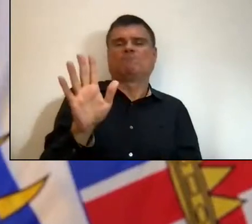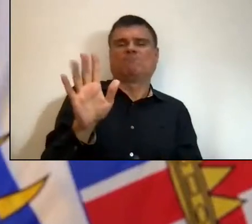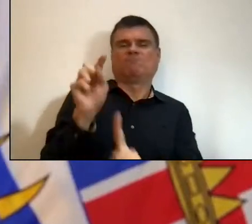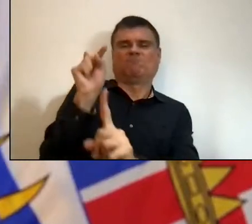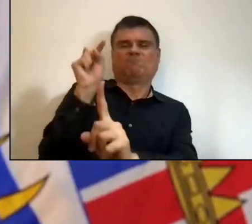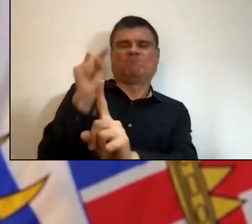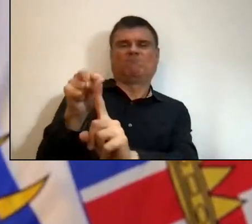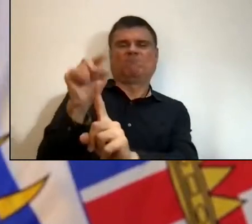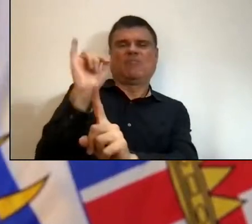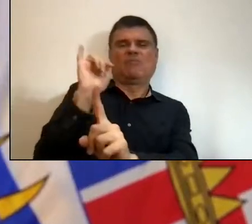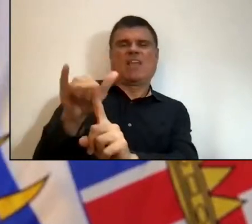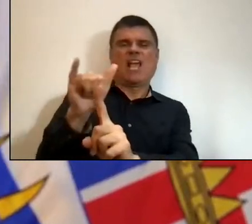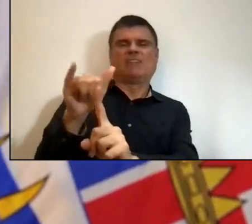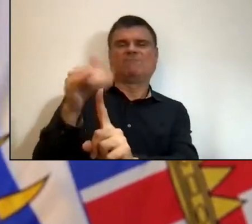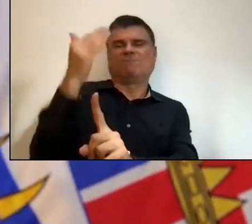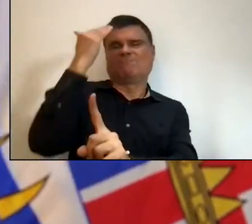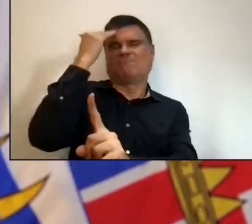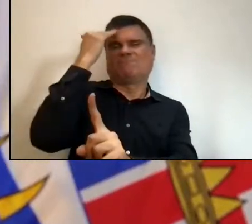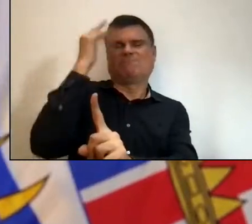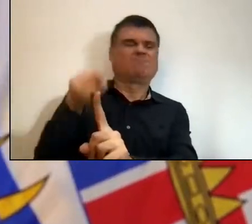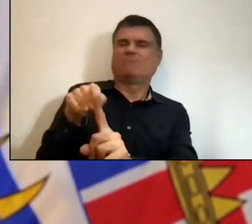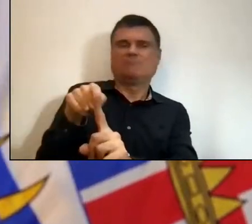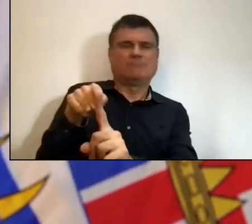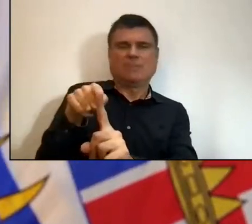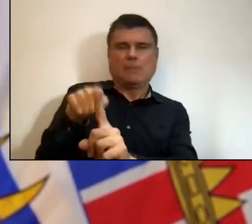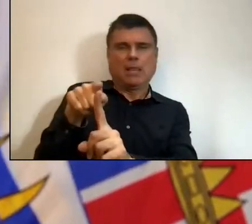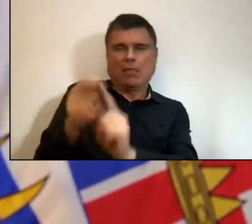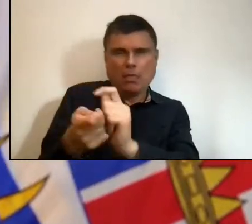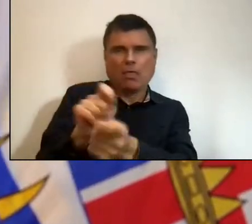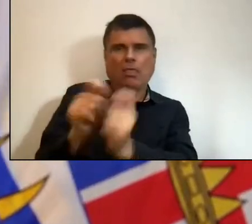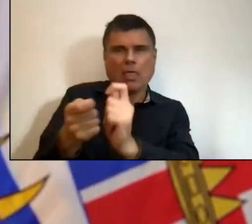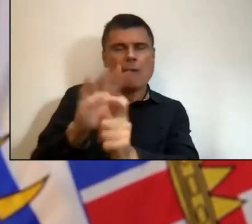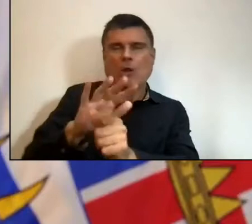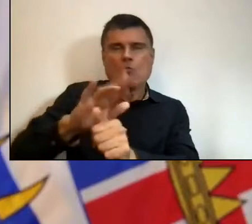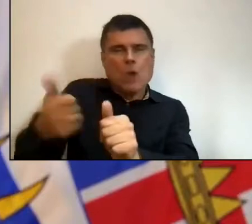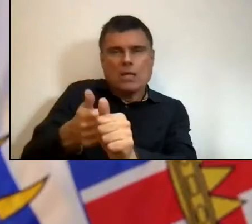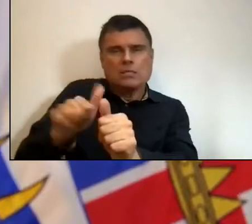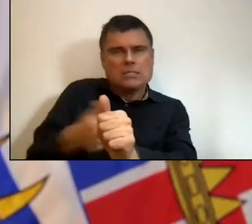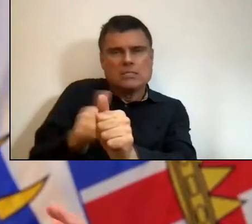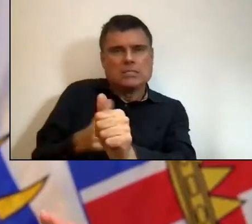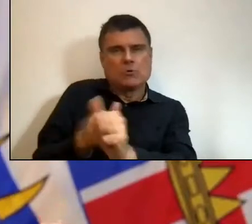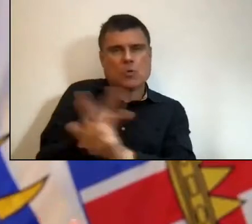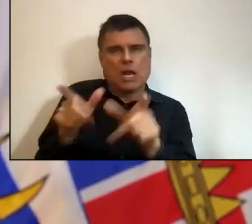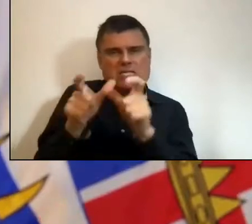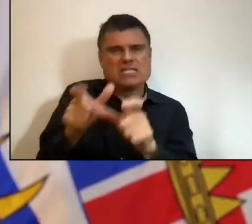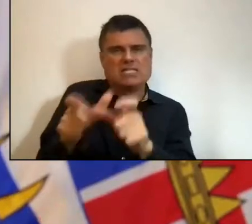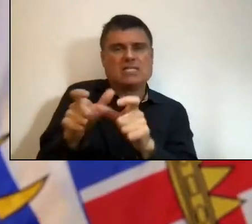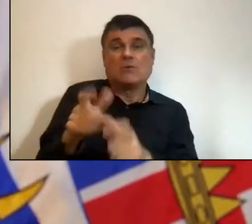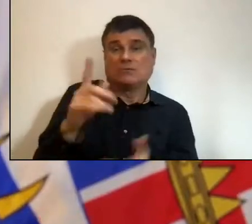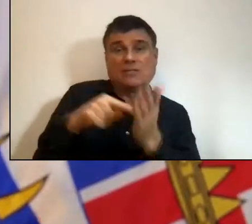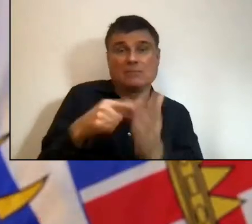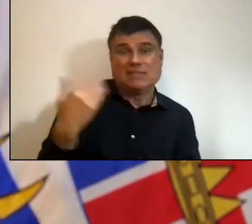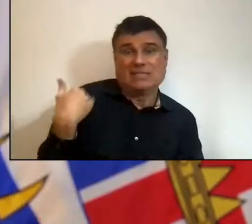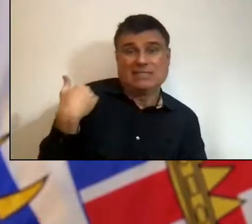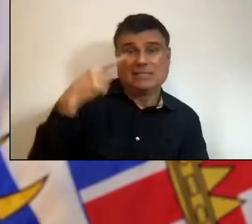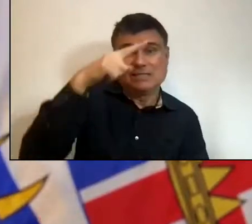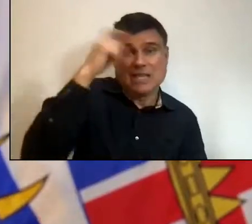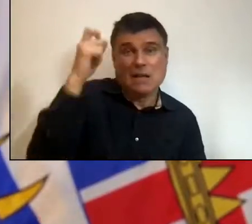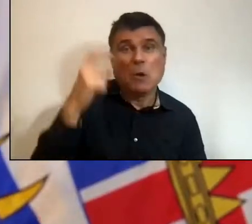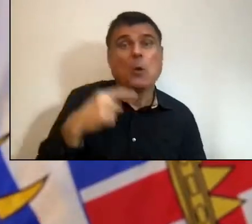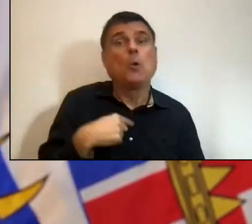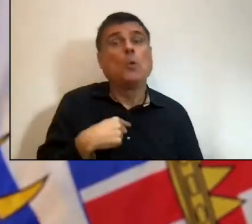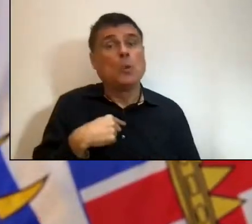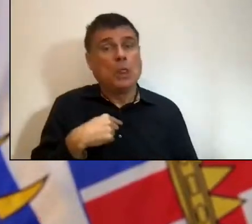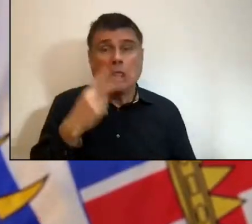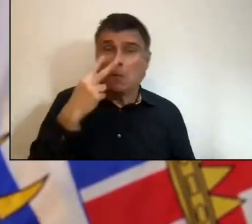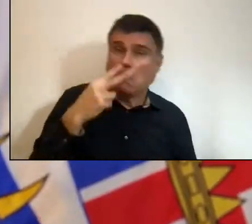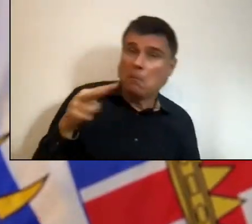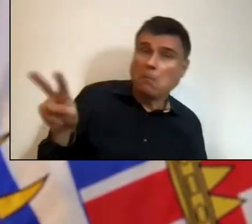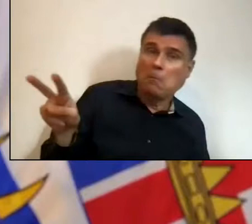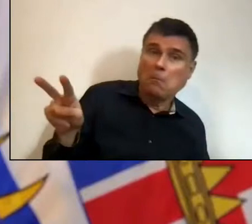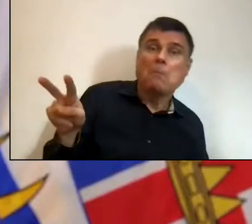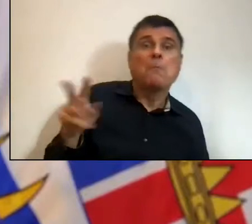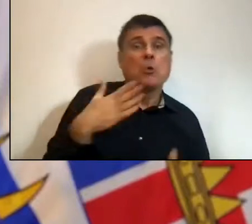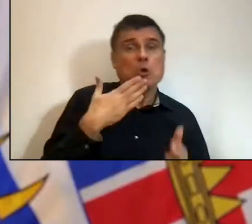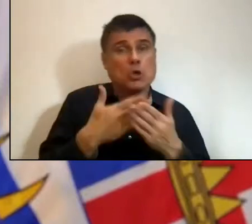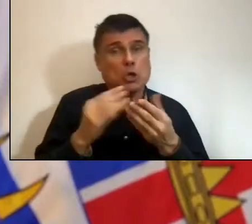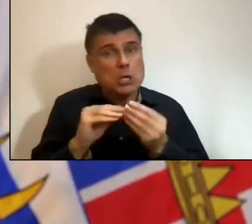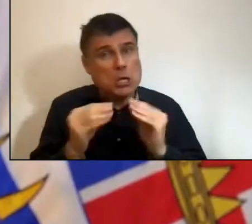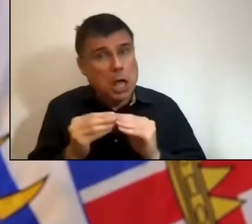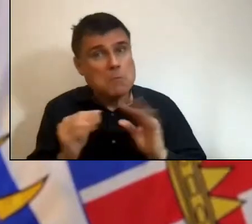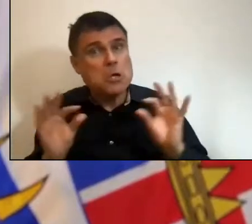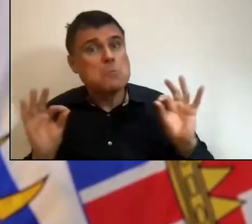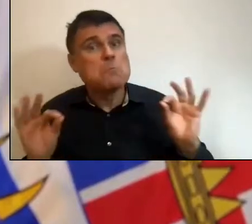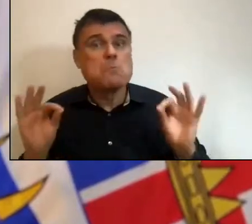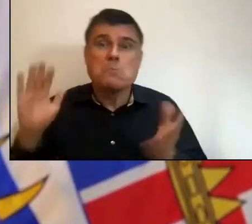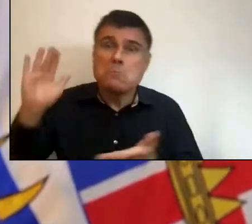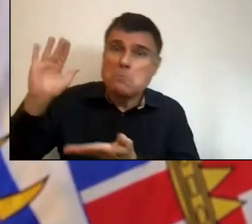potentials that can happen.